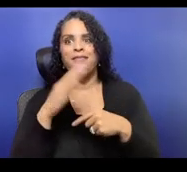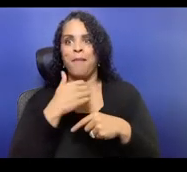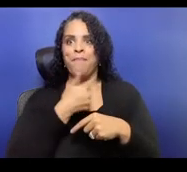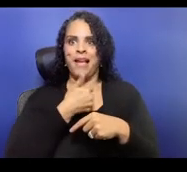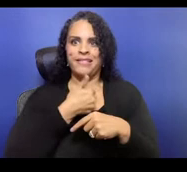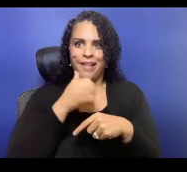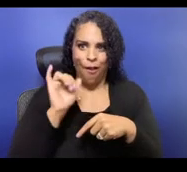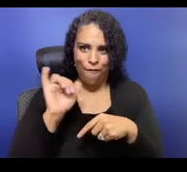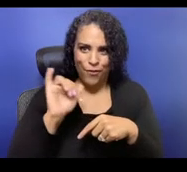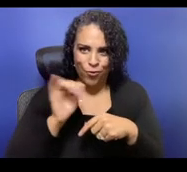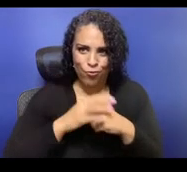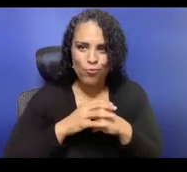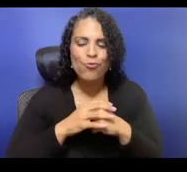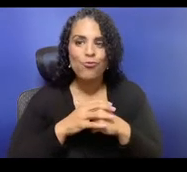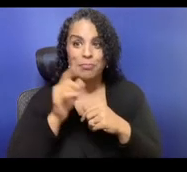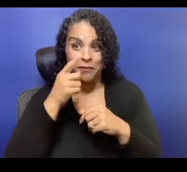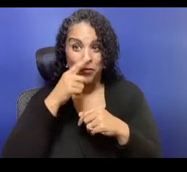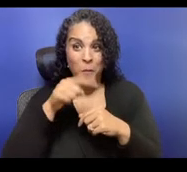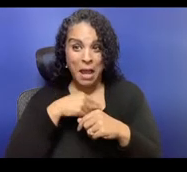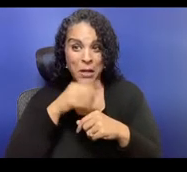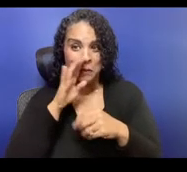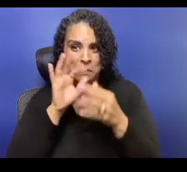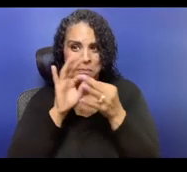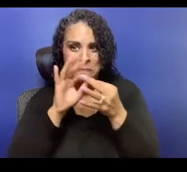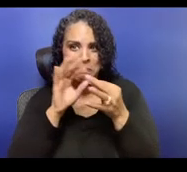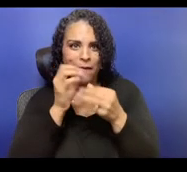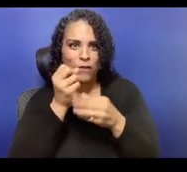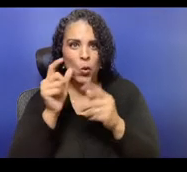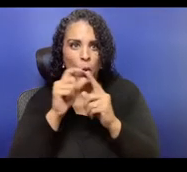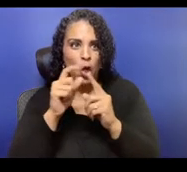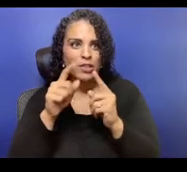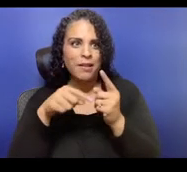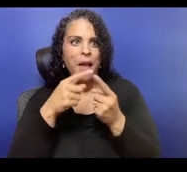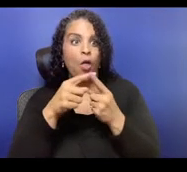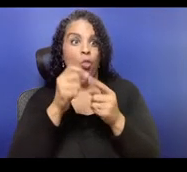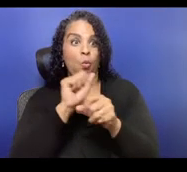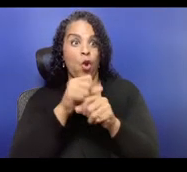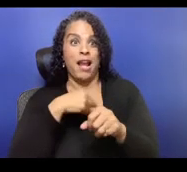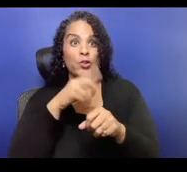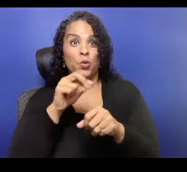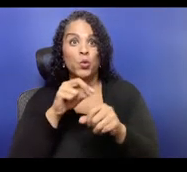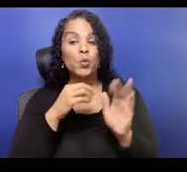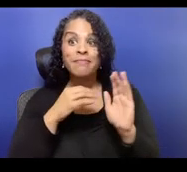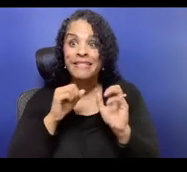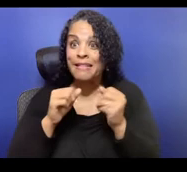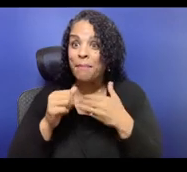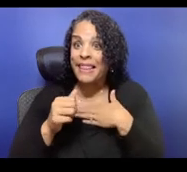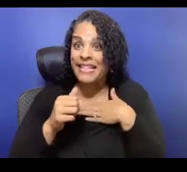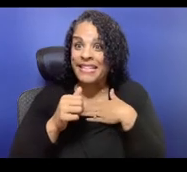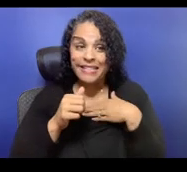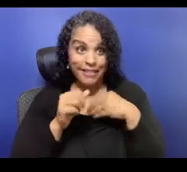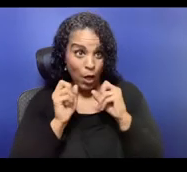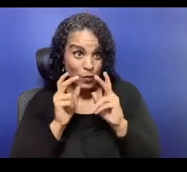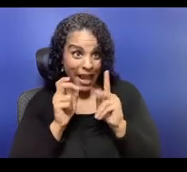We hope that over the course of these calls, we as a field will feel more equipped to move toward justice, both at an individual